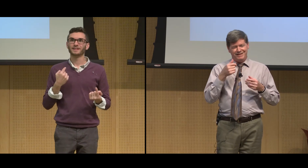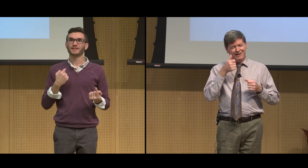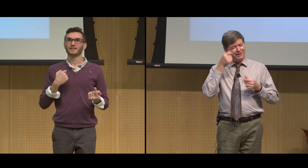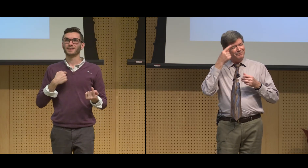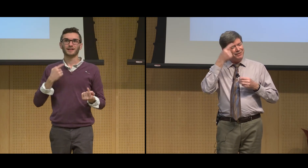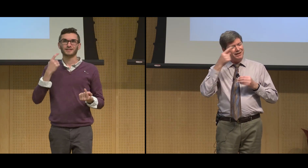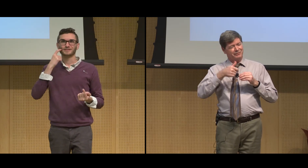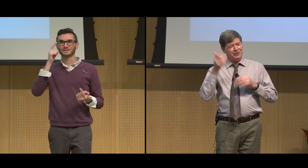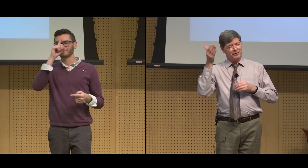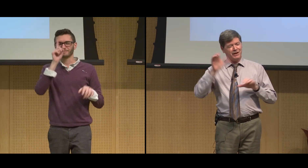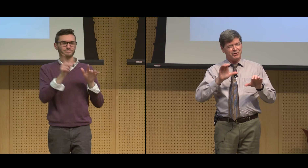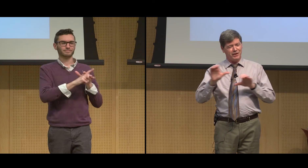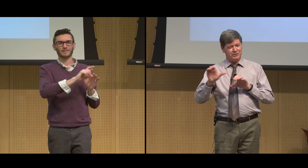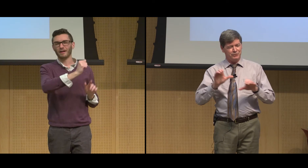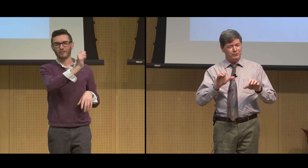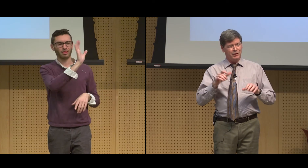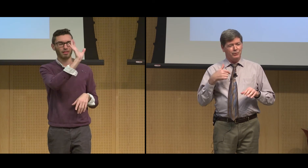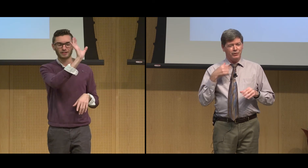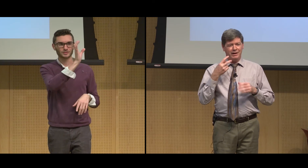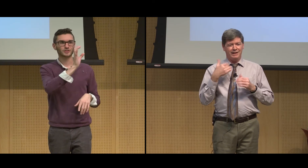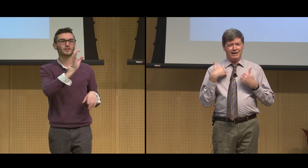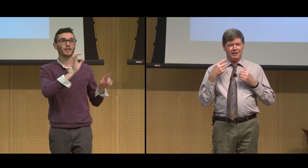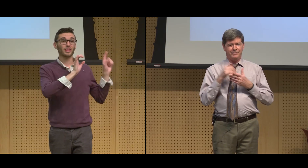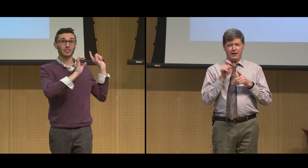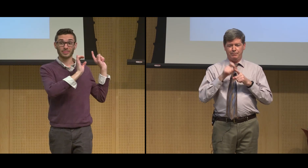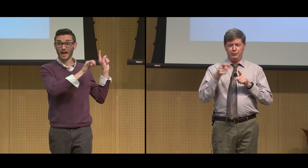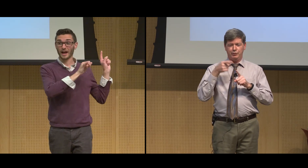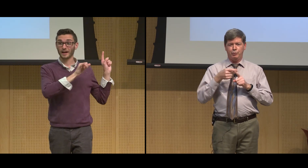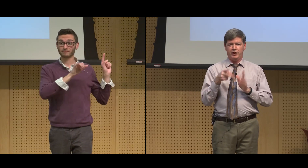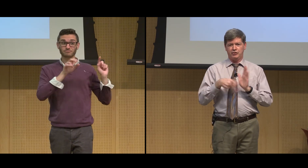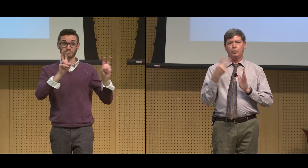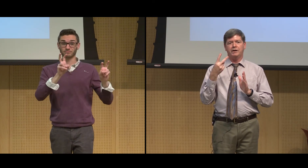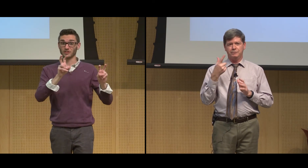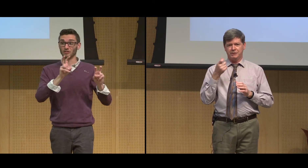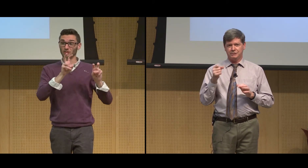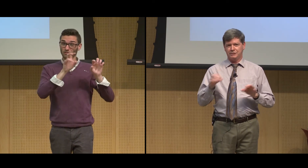I'm thinking of another lecture I do where I have that bullet point twice